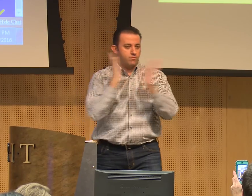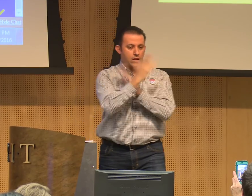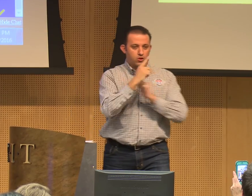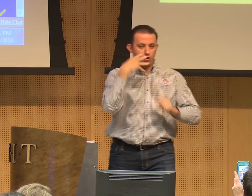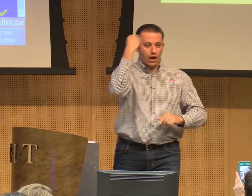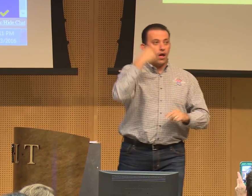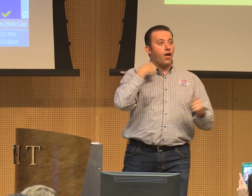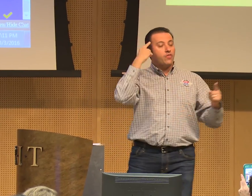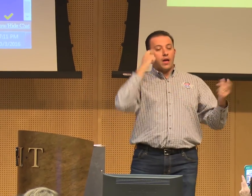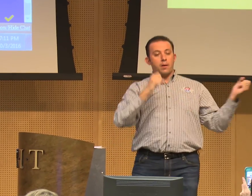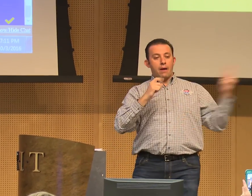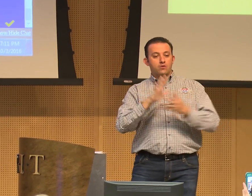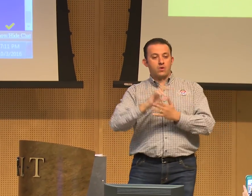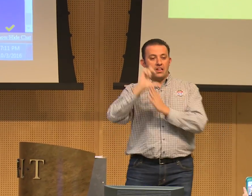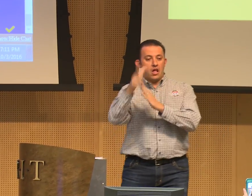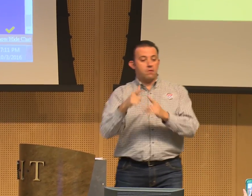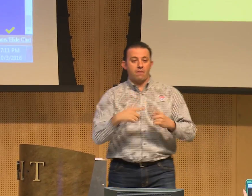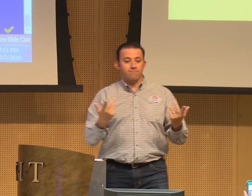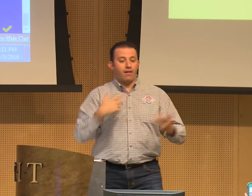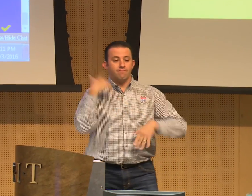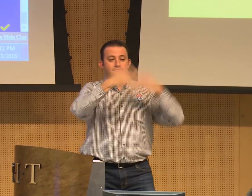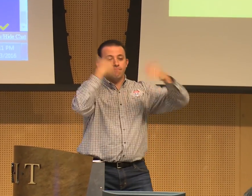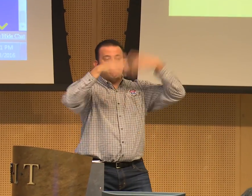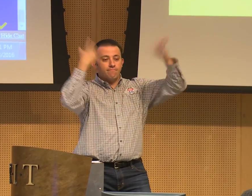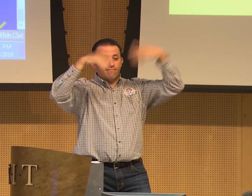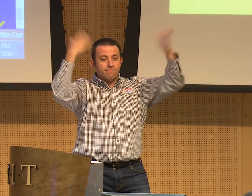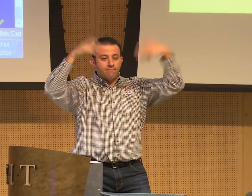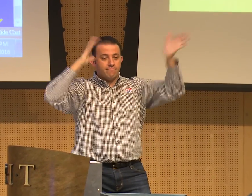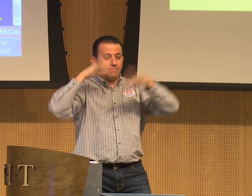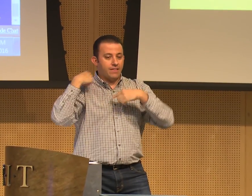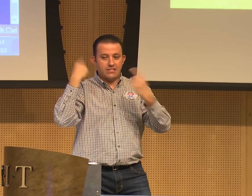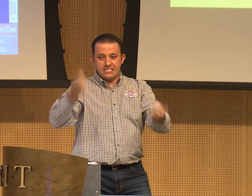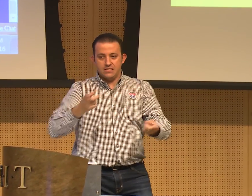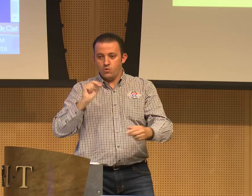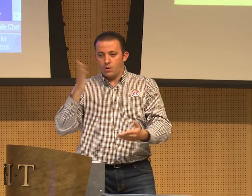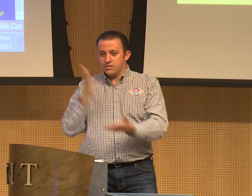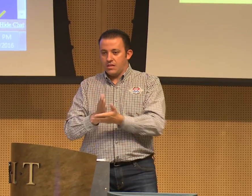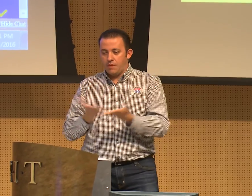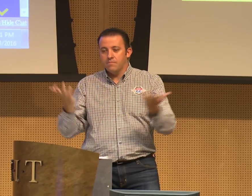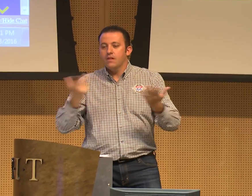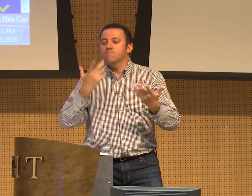I went out, and I thought I'd go back to school. Unfortunately, I never did. I got busy in life, and life hasn't stopped.